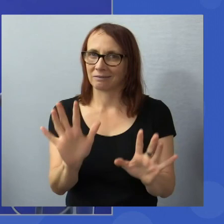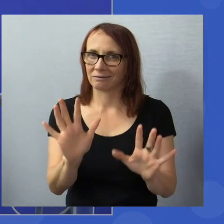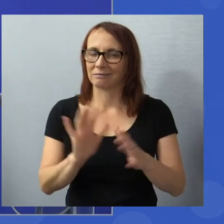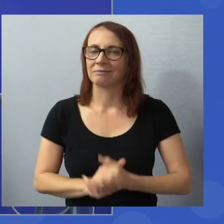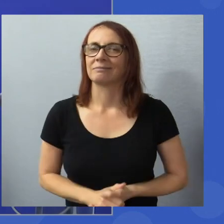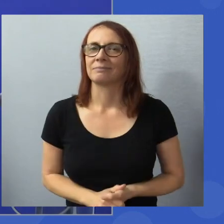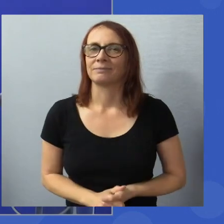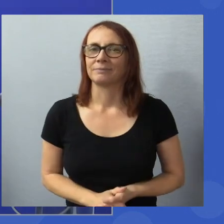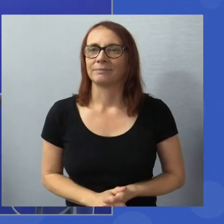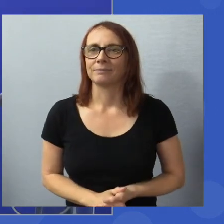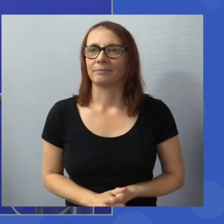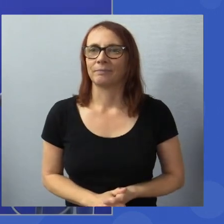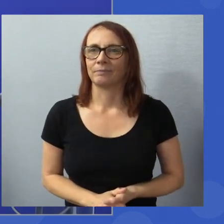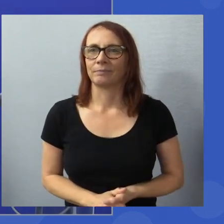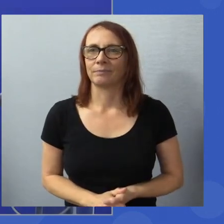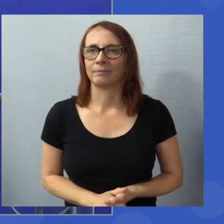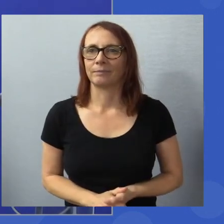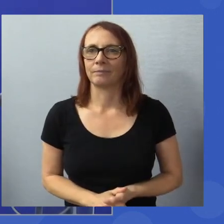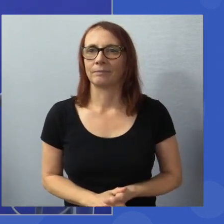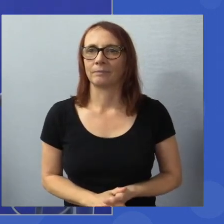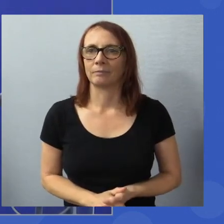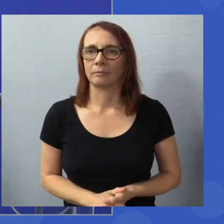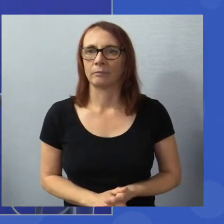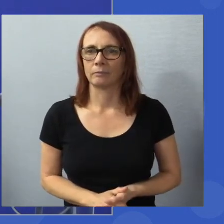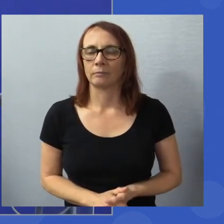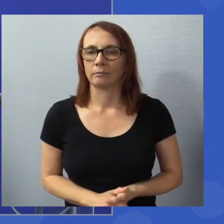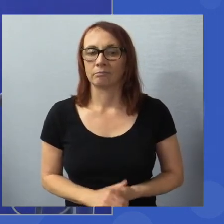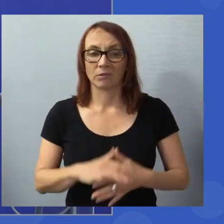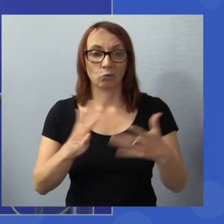important part the process so yeah just spend a little time doing